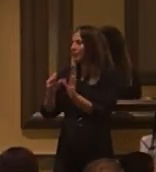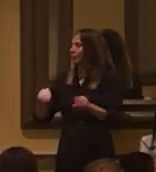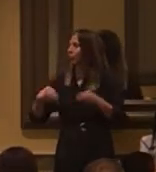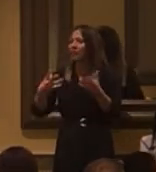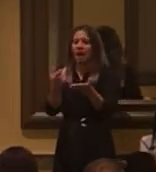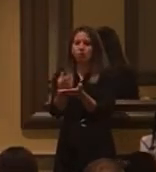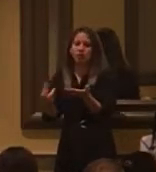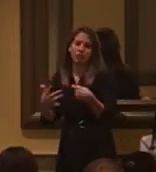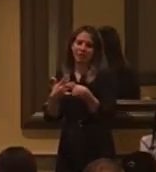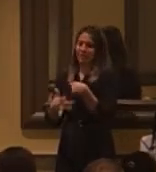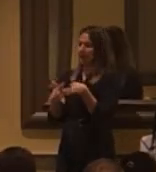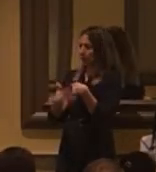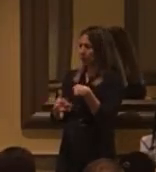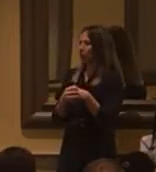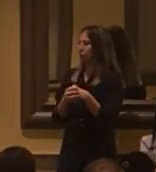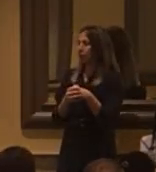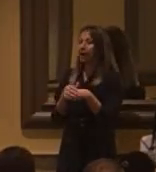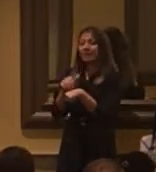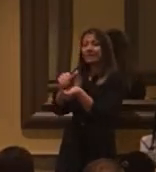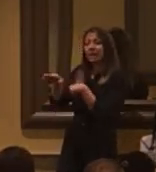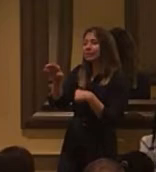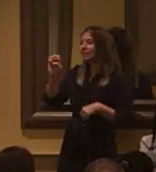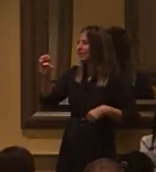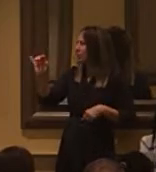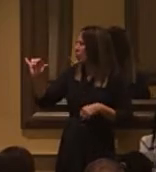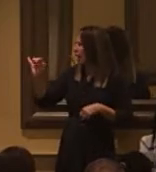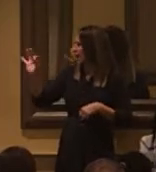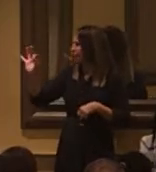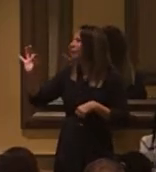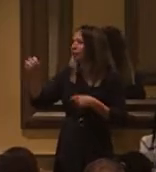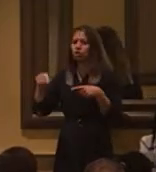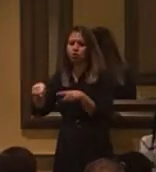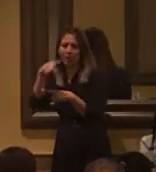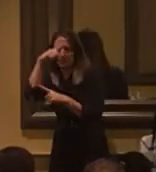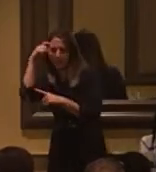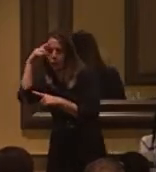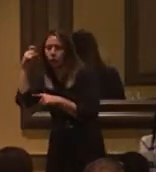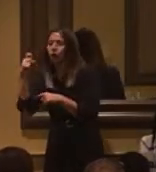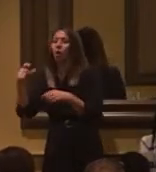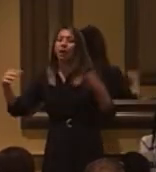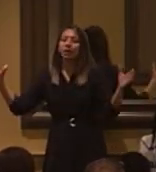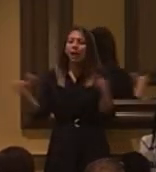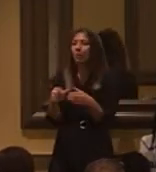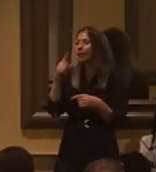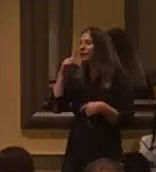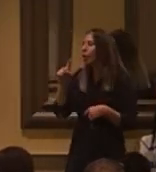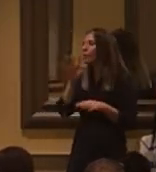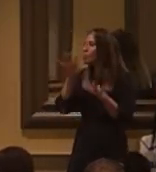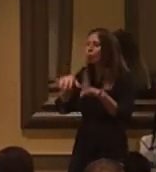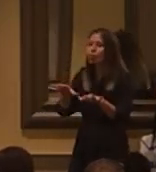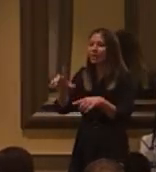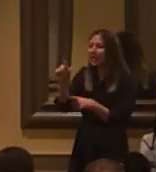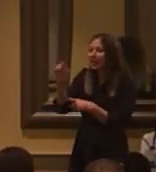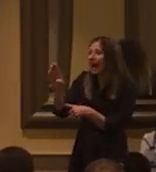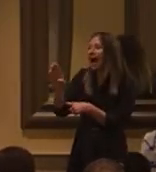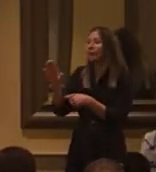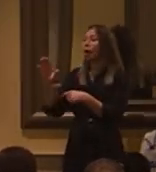Sending them to EYF over the summer, bringing them together for green lab, bringing them together for ATT strategies,